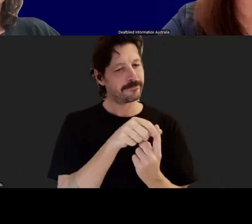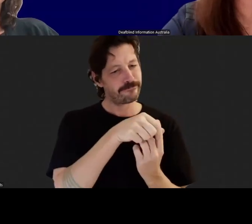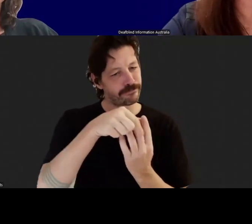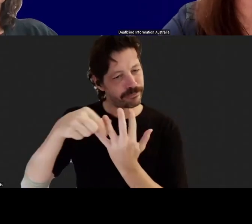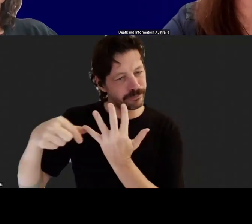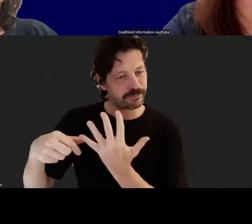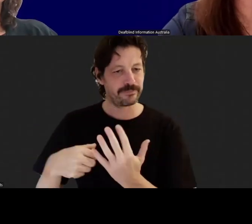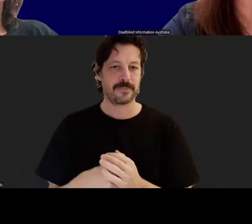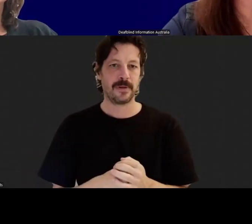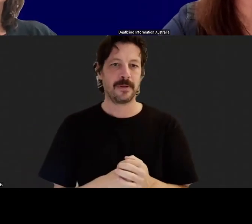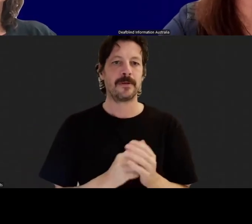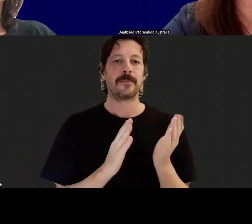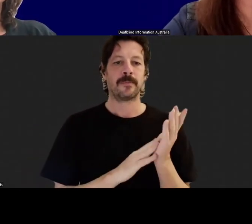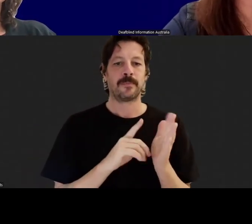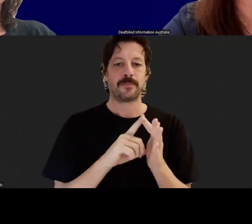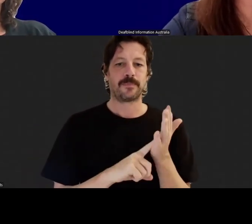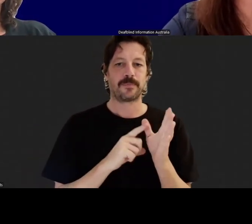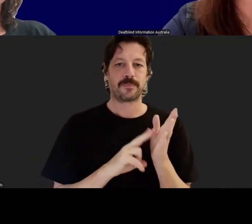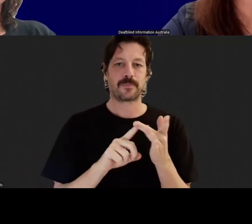Melanie speaking. Any thoughts